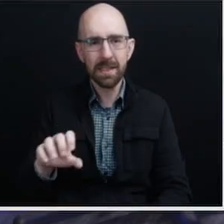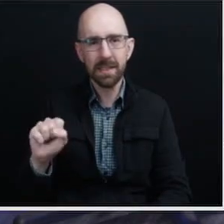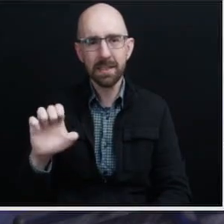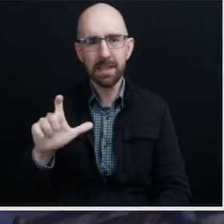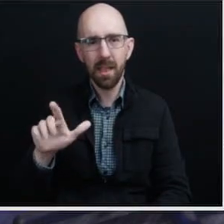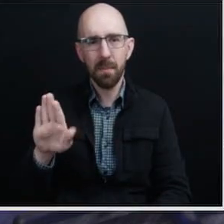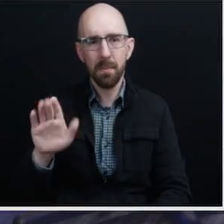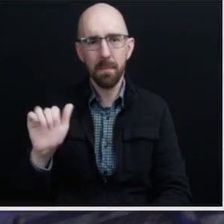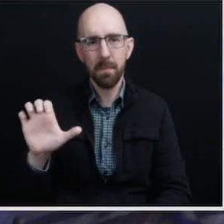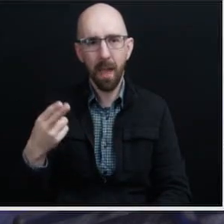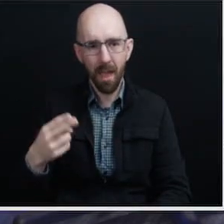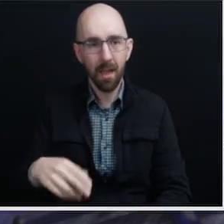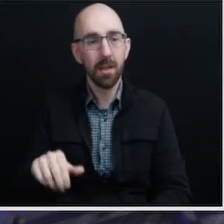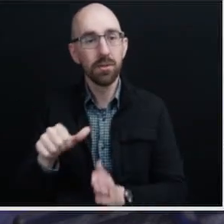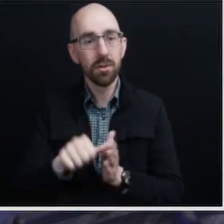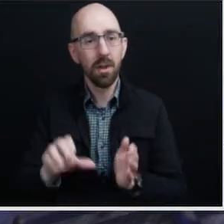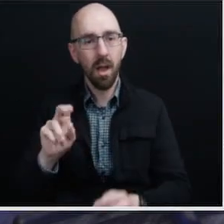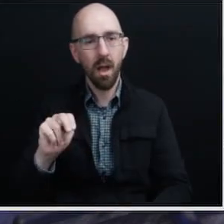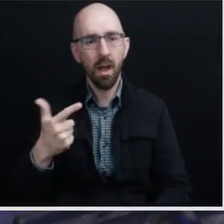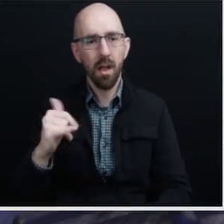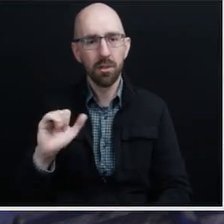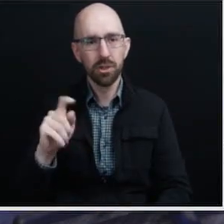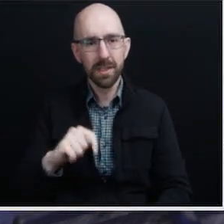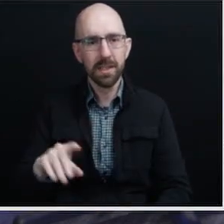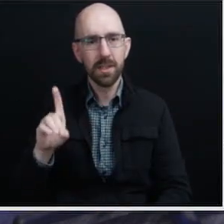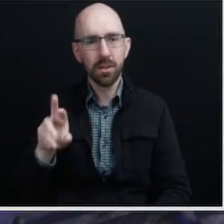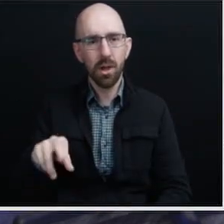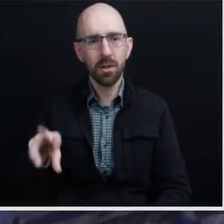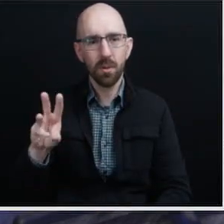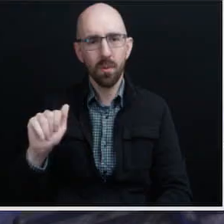oncologist Dr. Jamie Wagner. Both great to have both you ladies here. Thank you. It's great to be